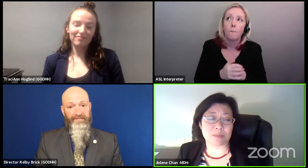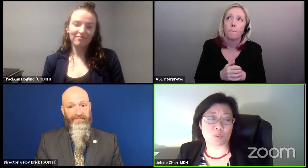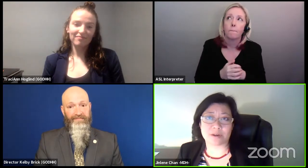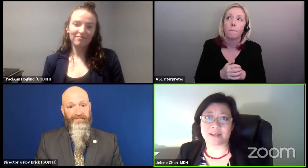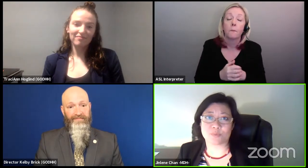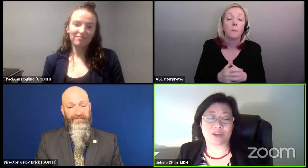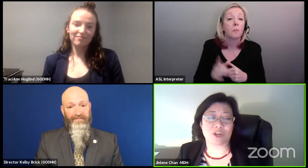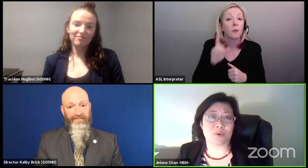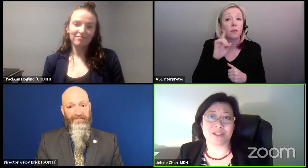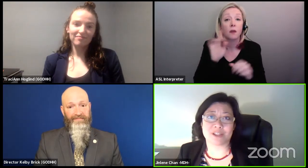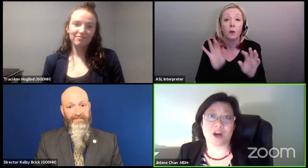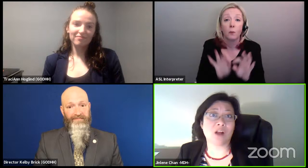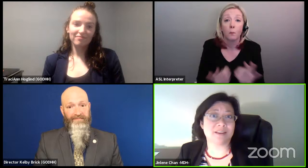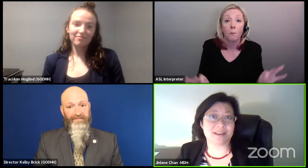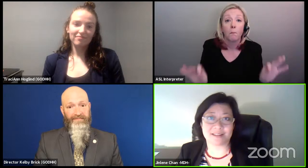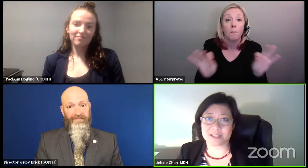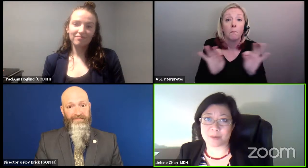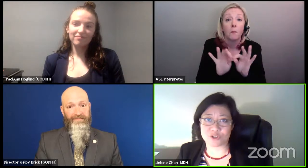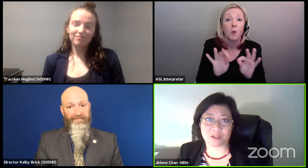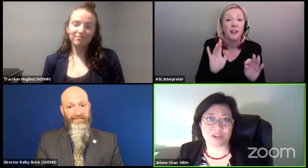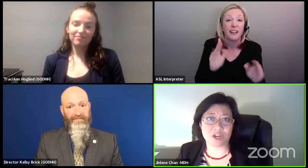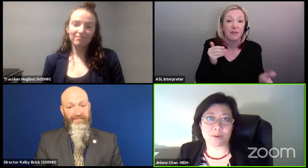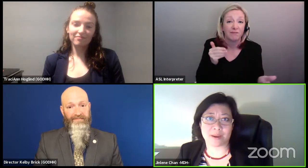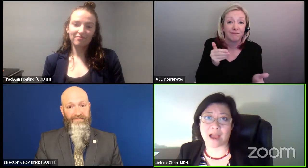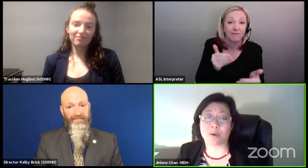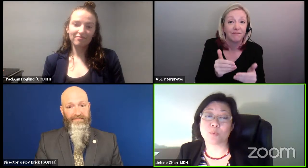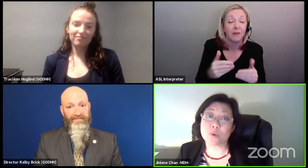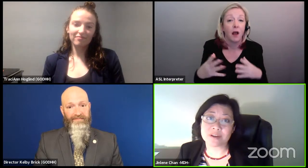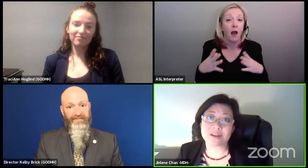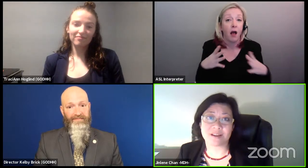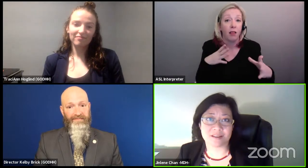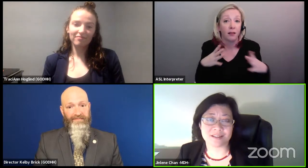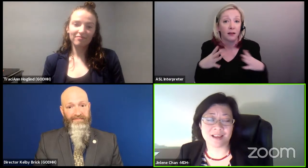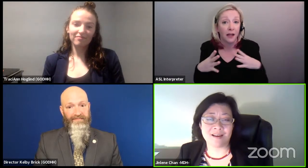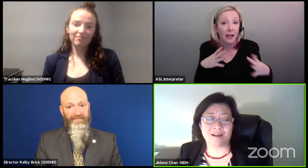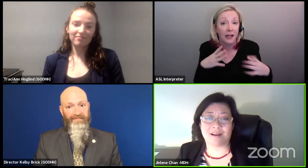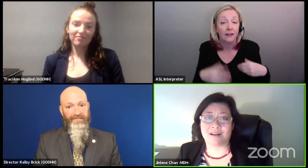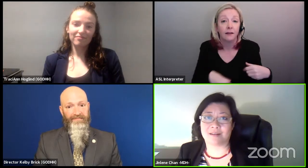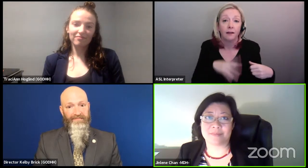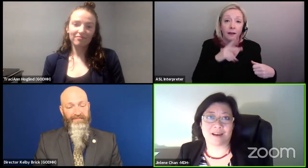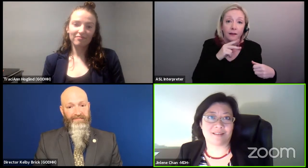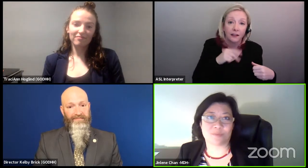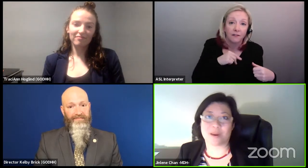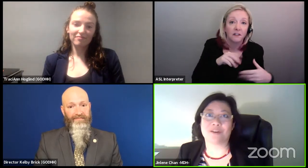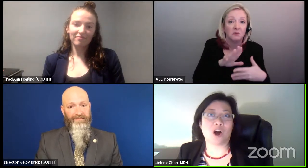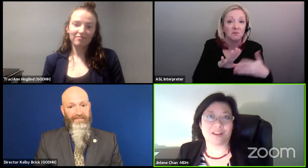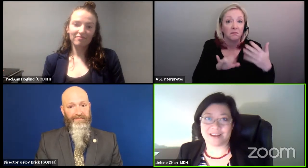important as we go into the holidays, especially knows how important it is that around holiday